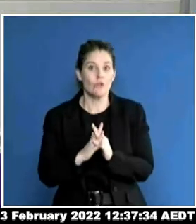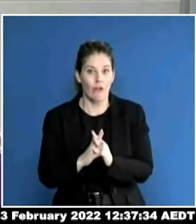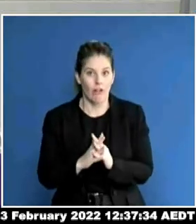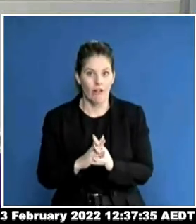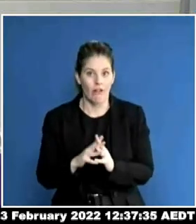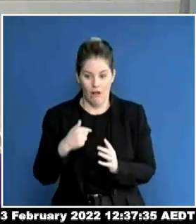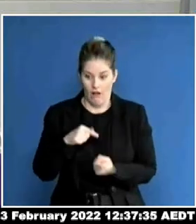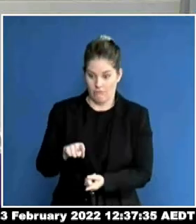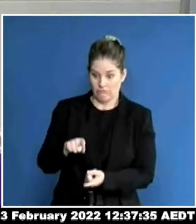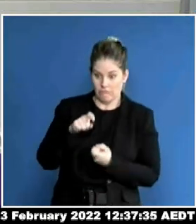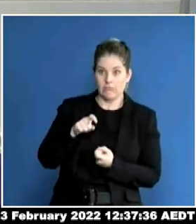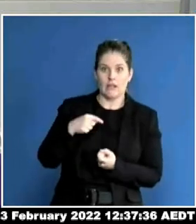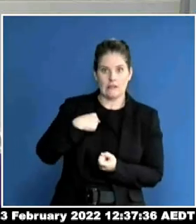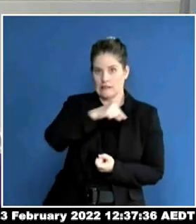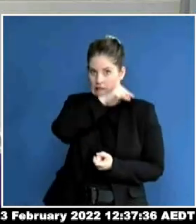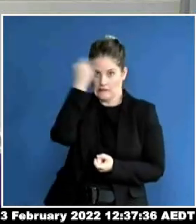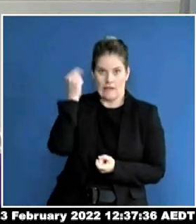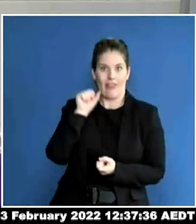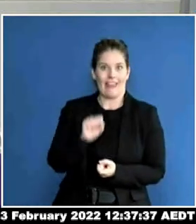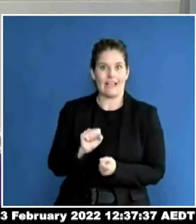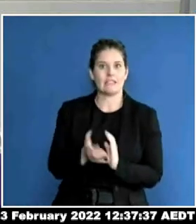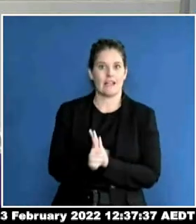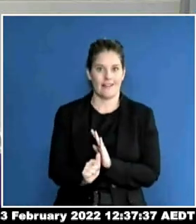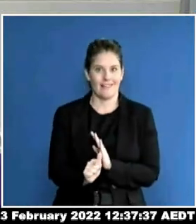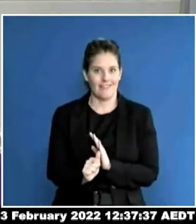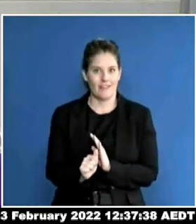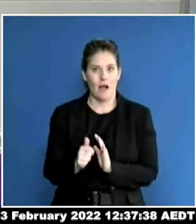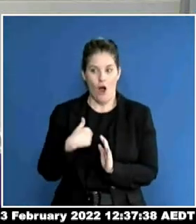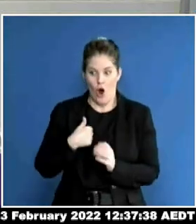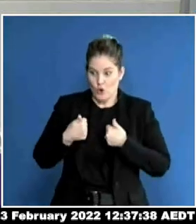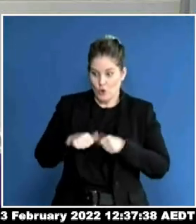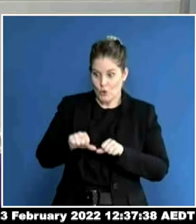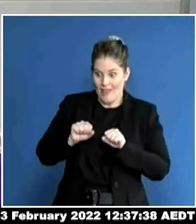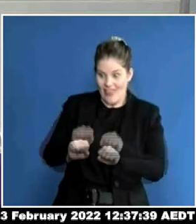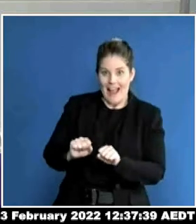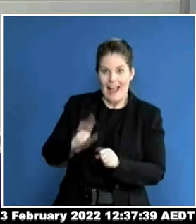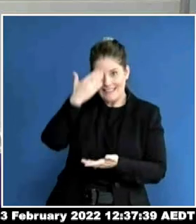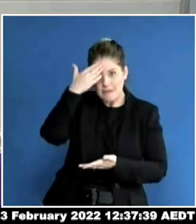Because then you draw on that lived experience, but at the same time you don't just leave that person as the only source of knowledge.